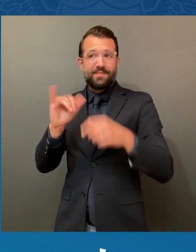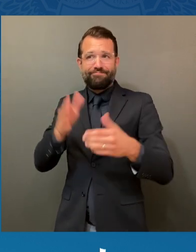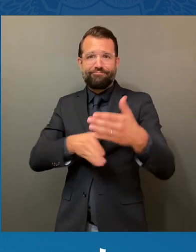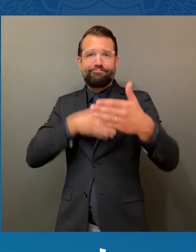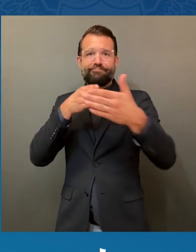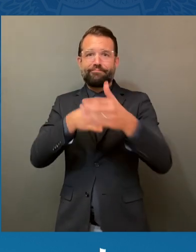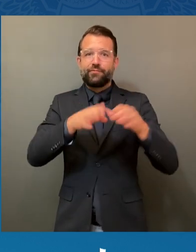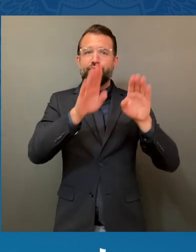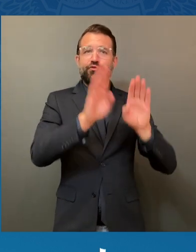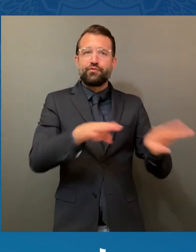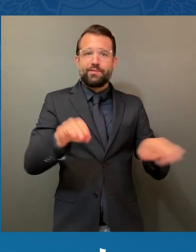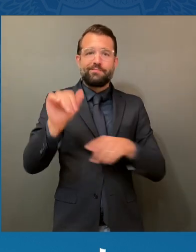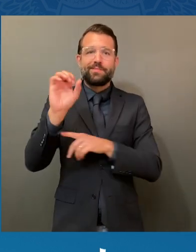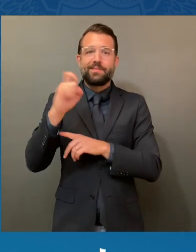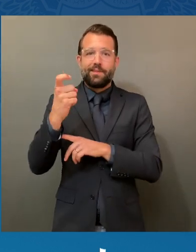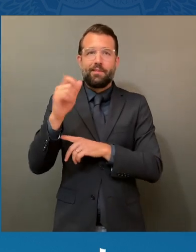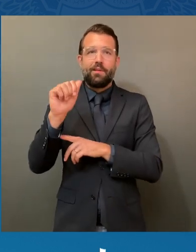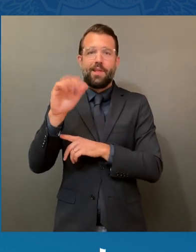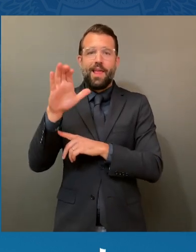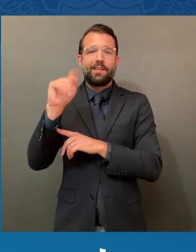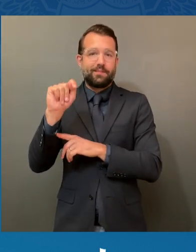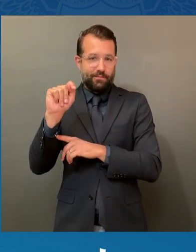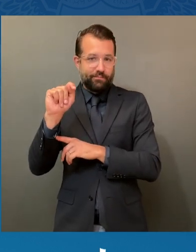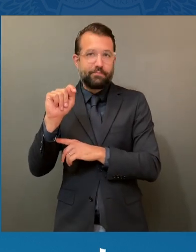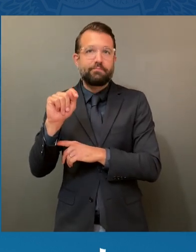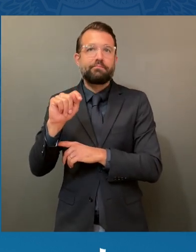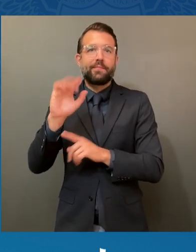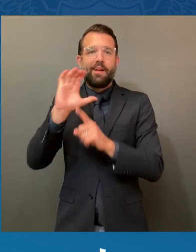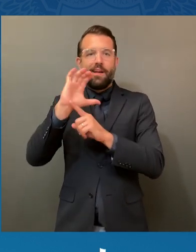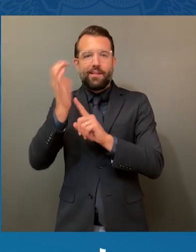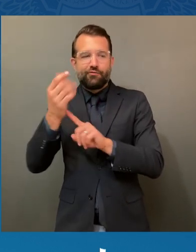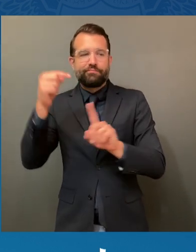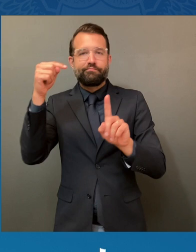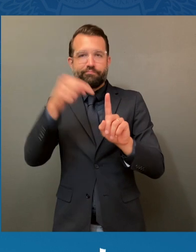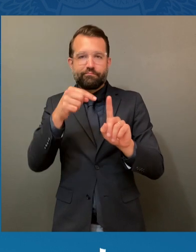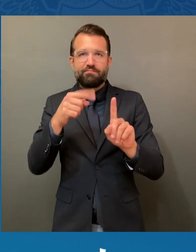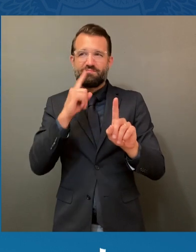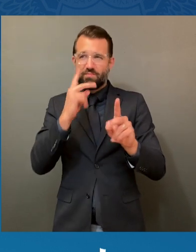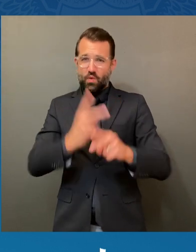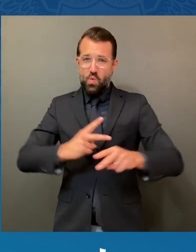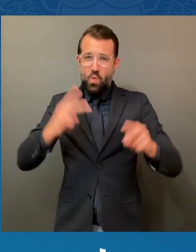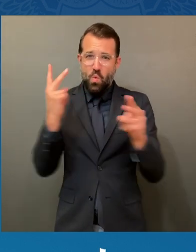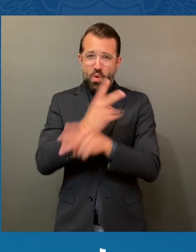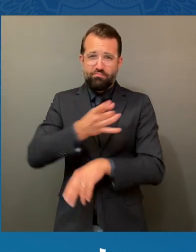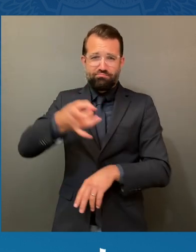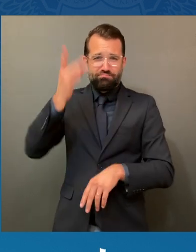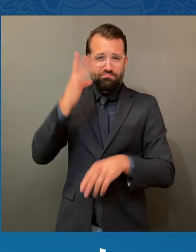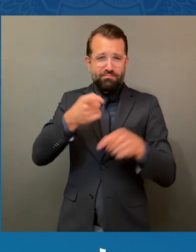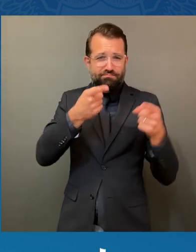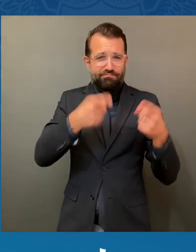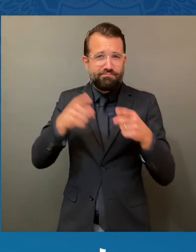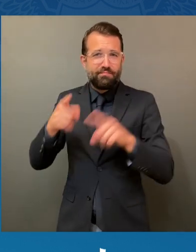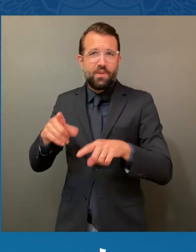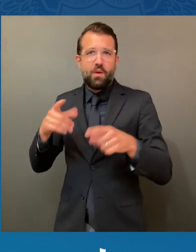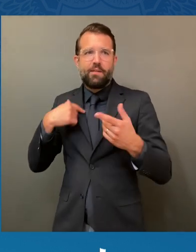standing in the gap with those without a voice against some of the worst crimes in our society. As the district attorney in San Francisco,